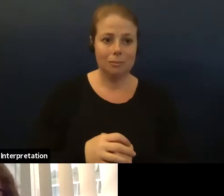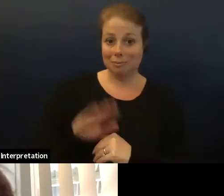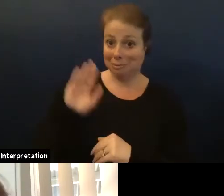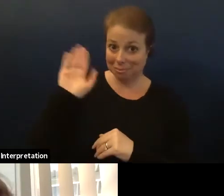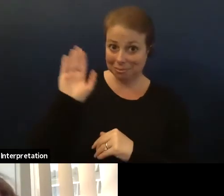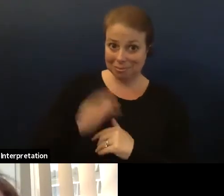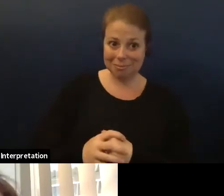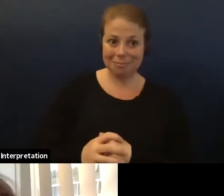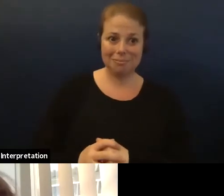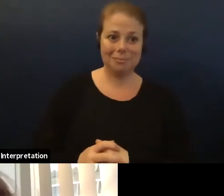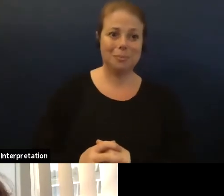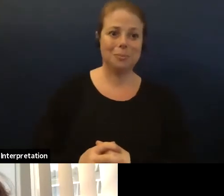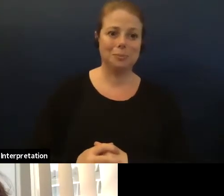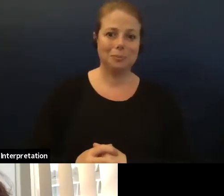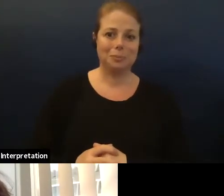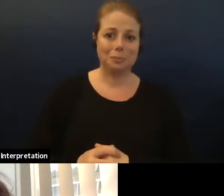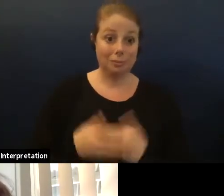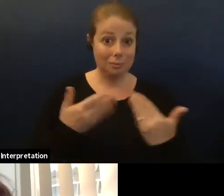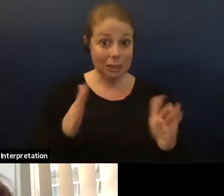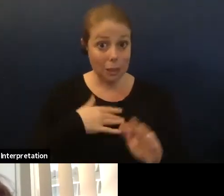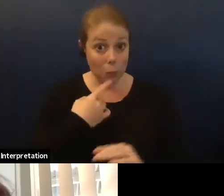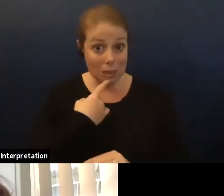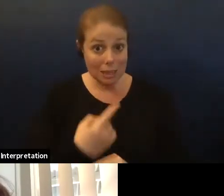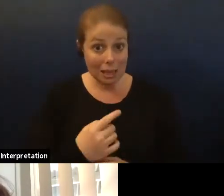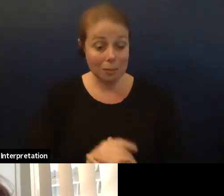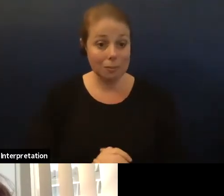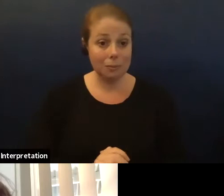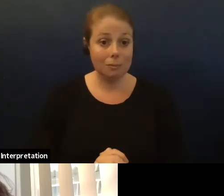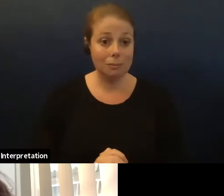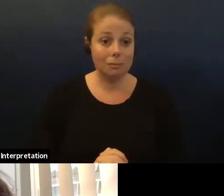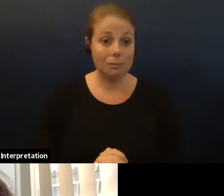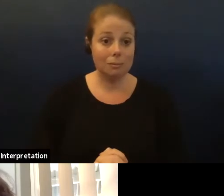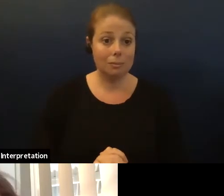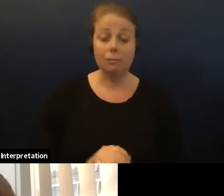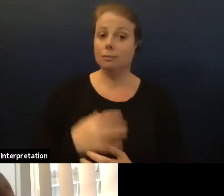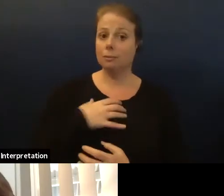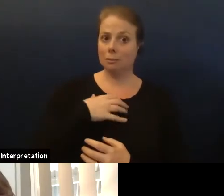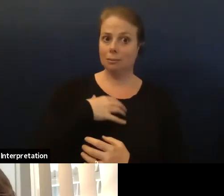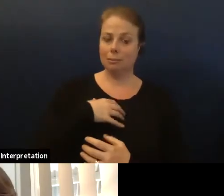you'd like to start just to start Ali? >>ALI: It's a privilege to be here,